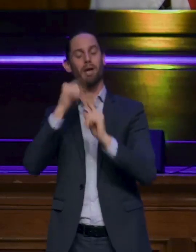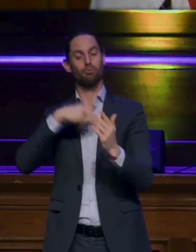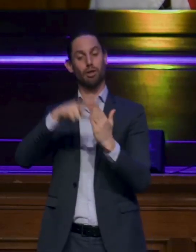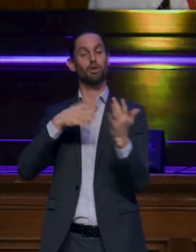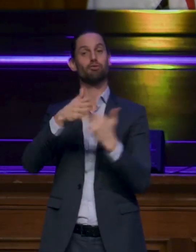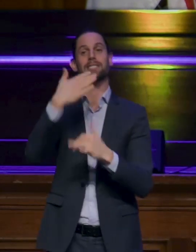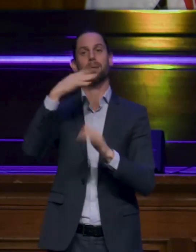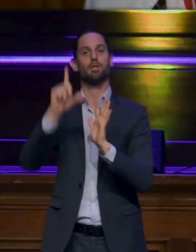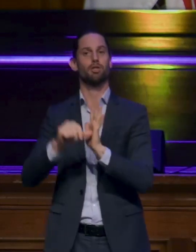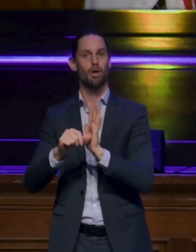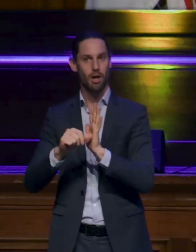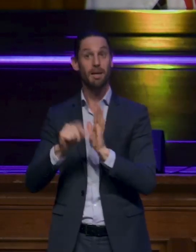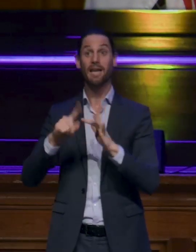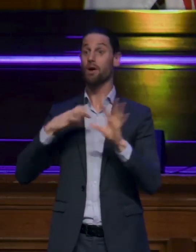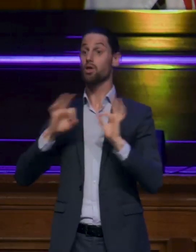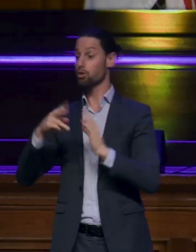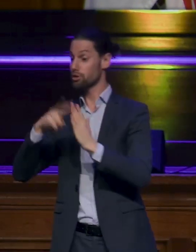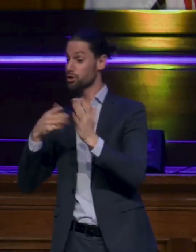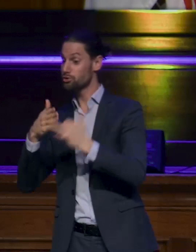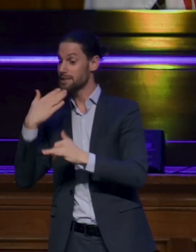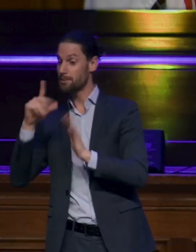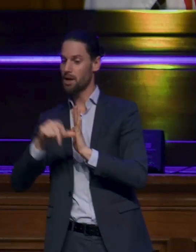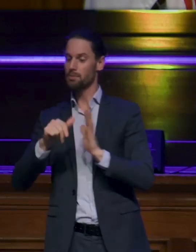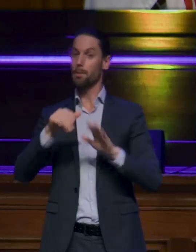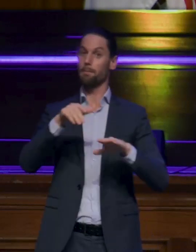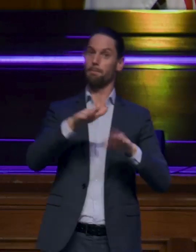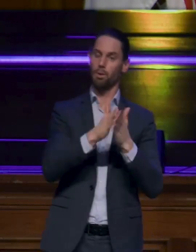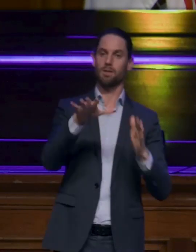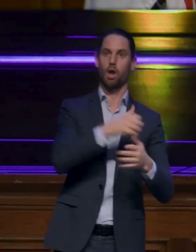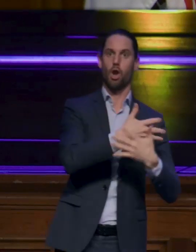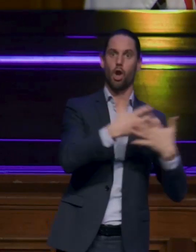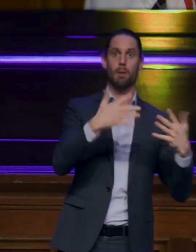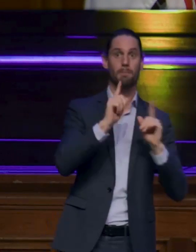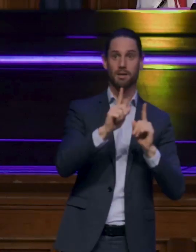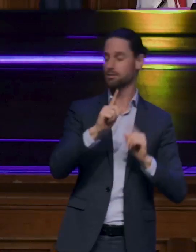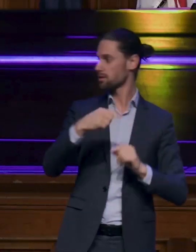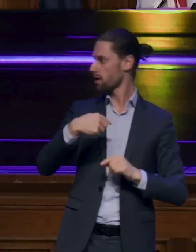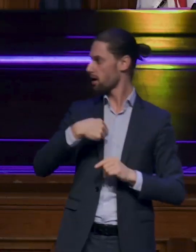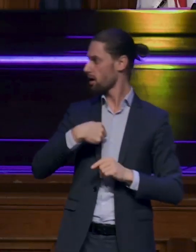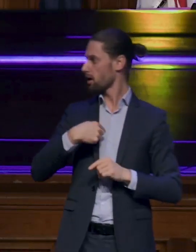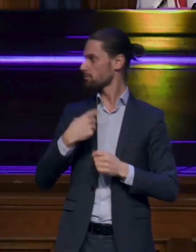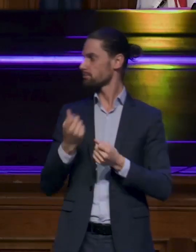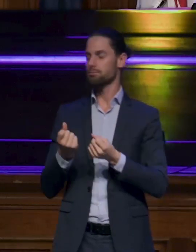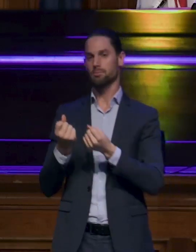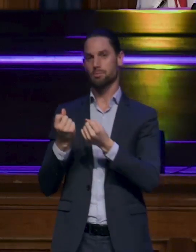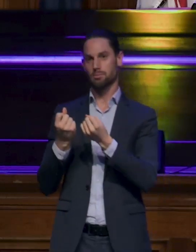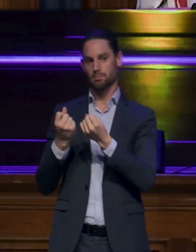this summer it takes me a long time I'm reading don't add economics at the moment yeah oh really yeah yeah and what are you